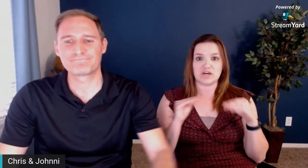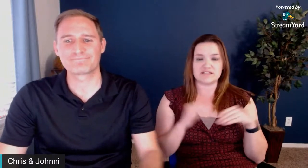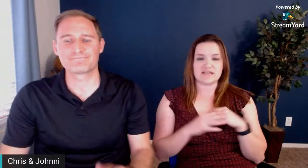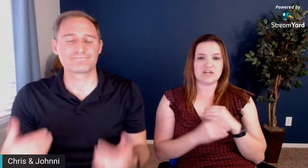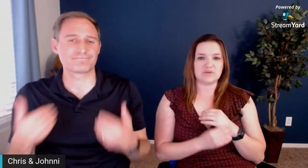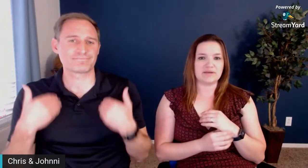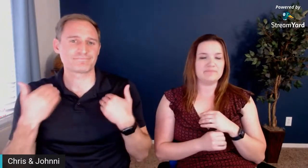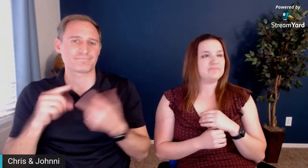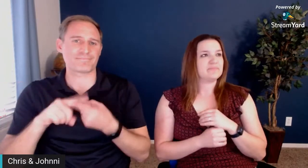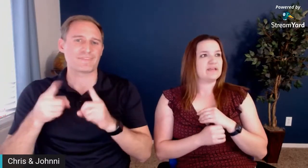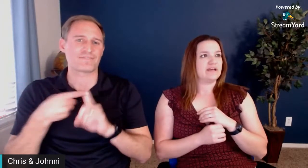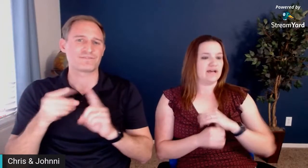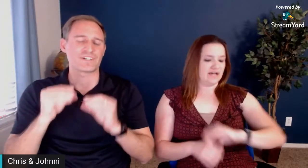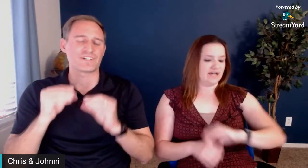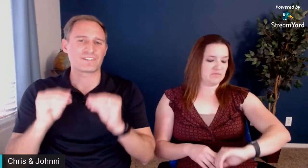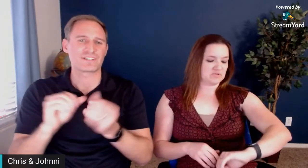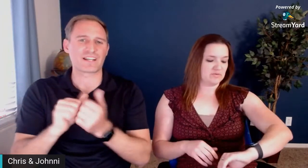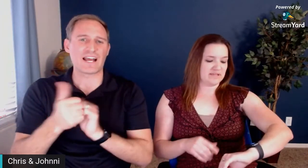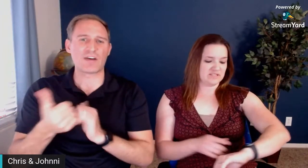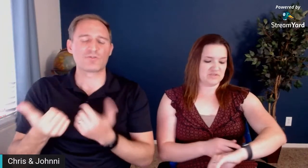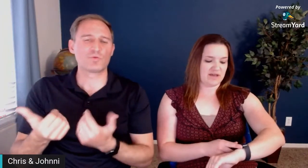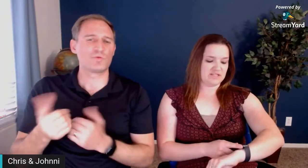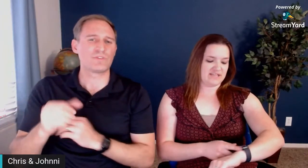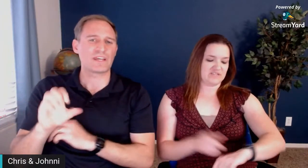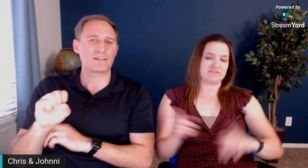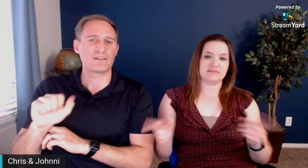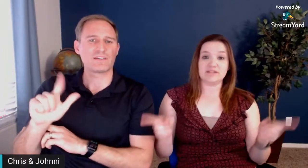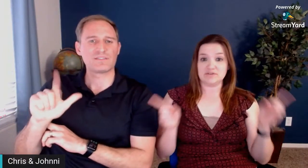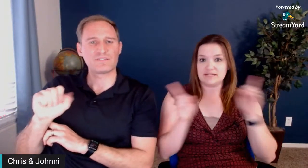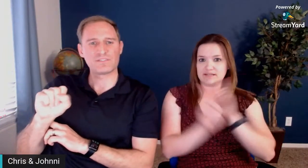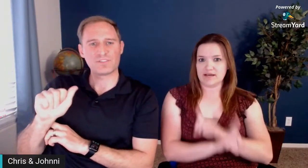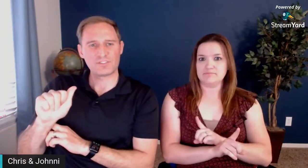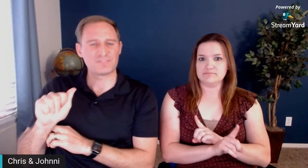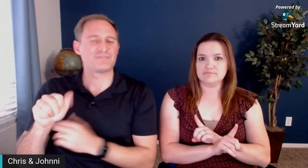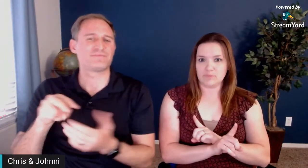taught us how to do it um it was cool because you had to dance with somebody you didn't come